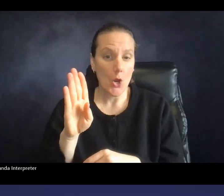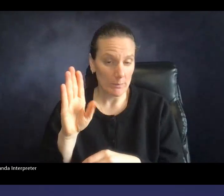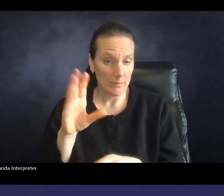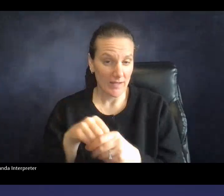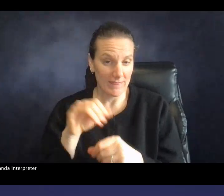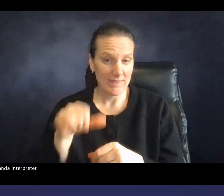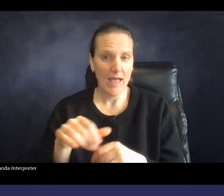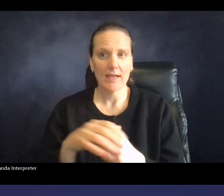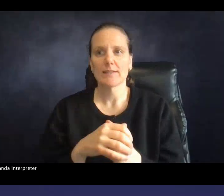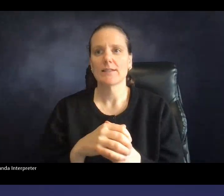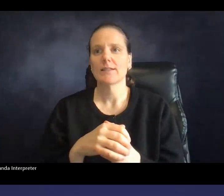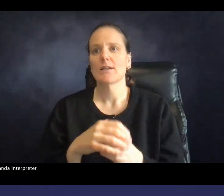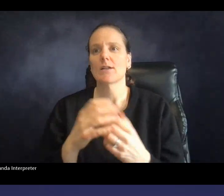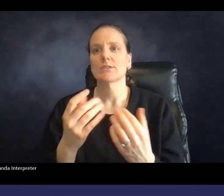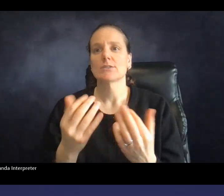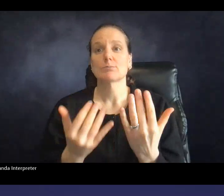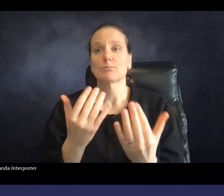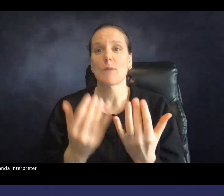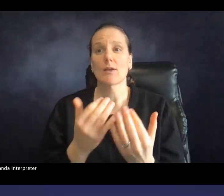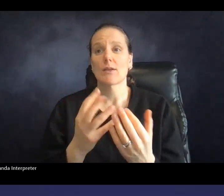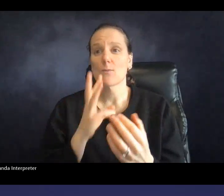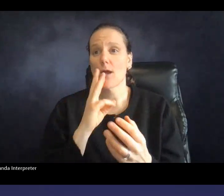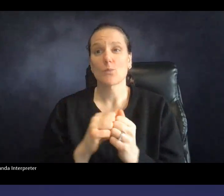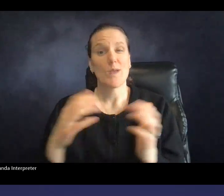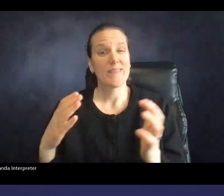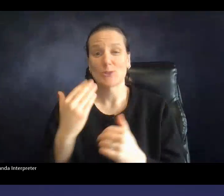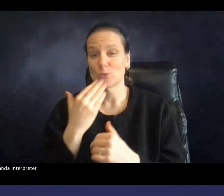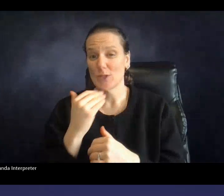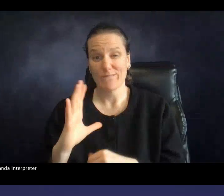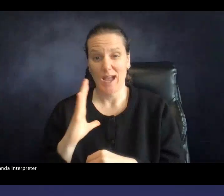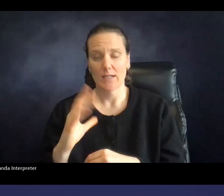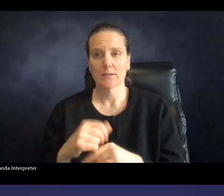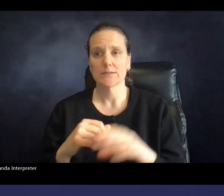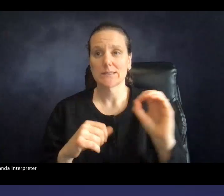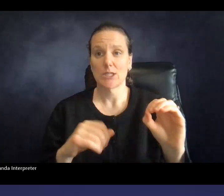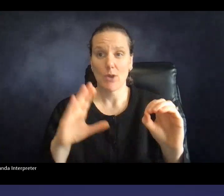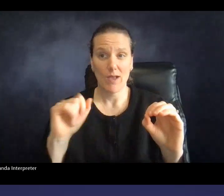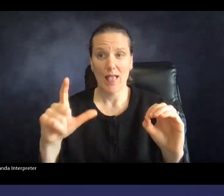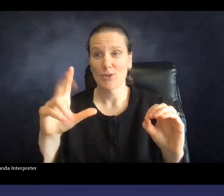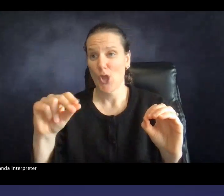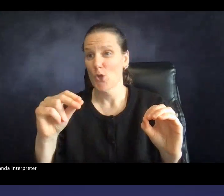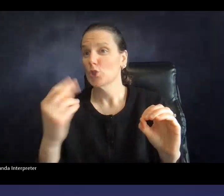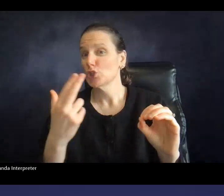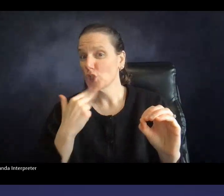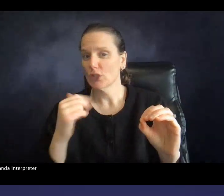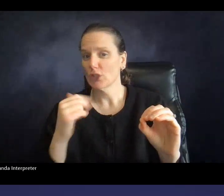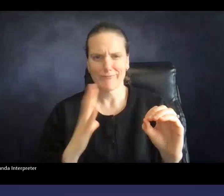Sparkling water without sweeteners is fine. Anything that says zero calorie, no sugar, anything like that, those are gonna be the things